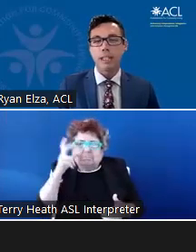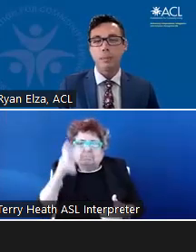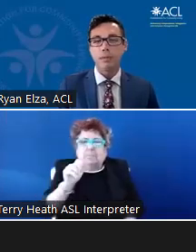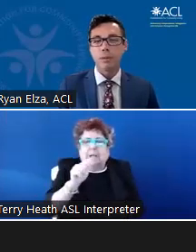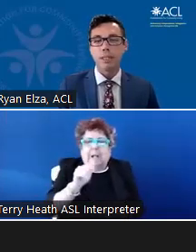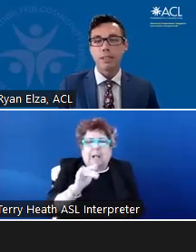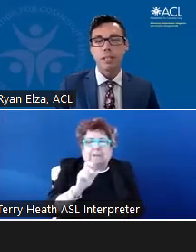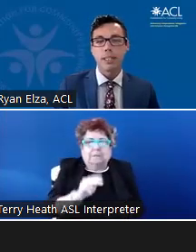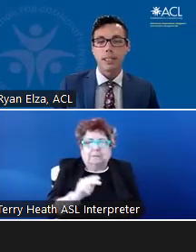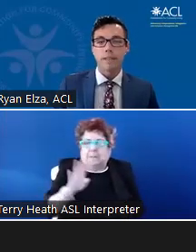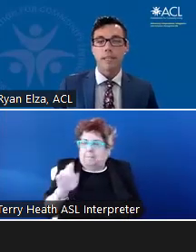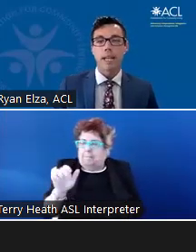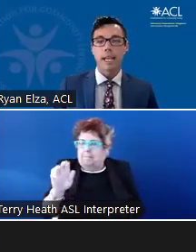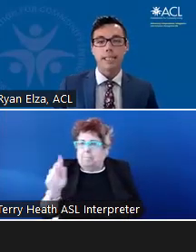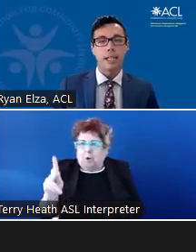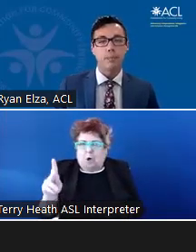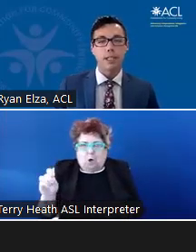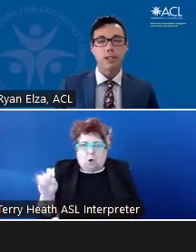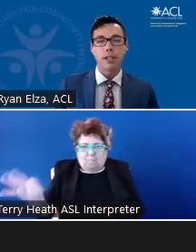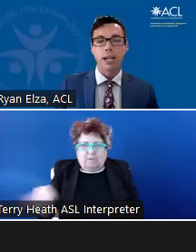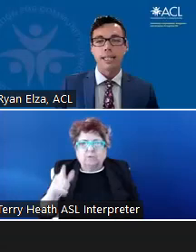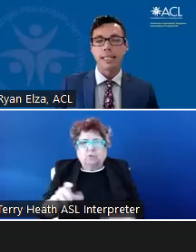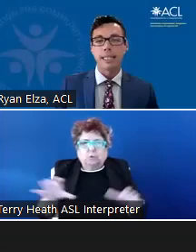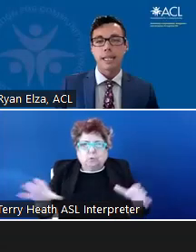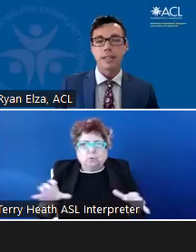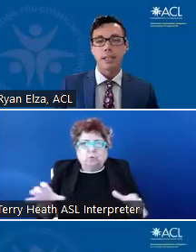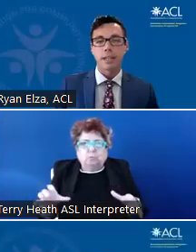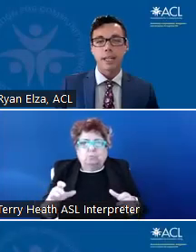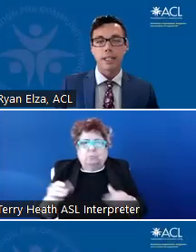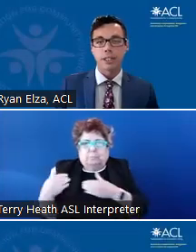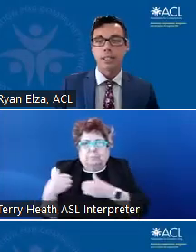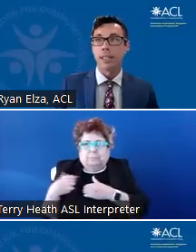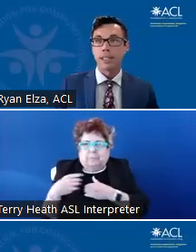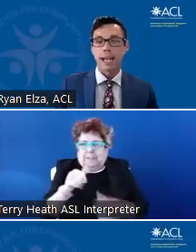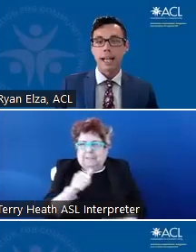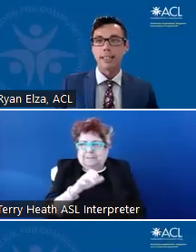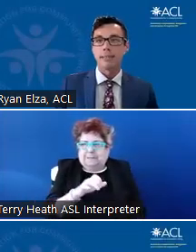and is performing the duties of the ACL Administrator and Assistant Secretary for Aging. Alison?